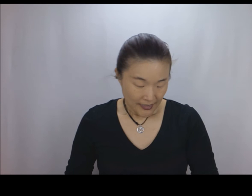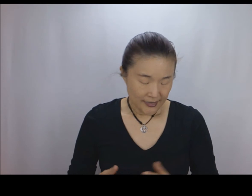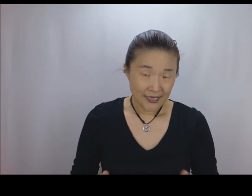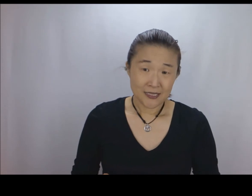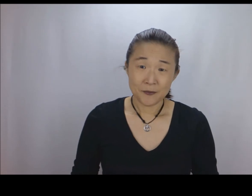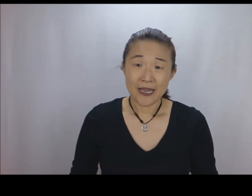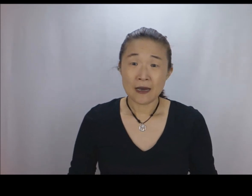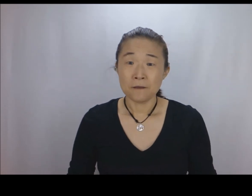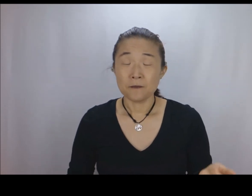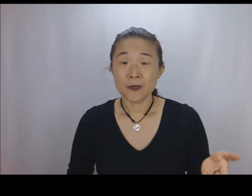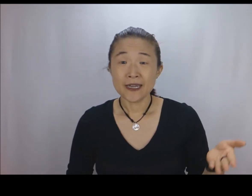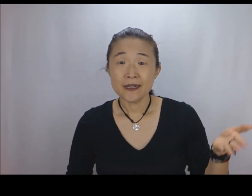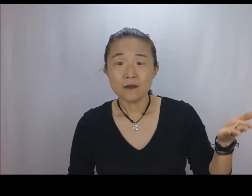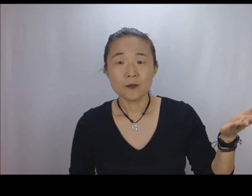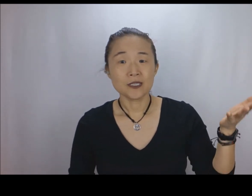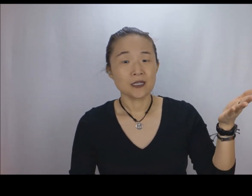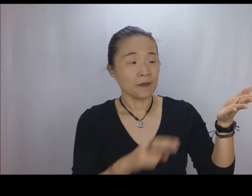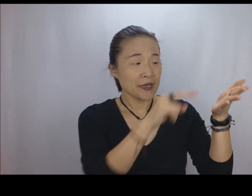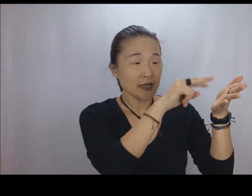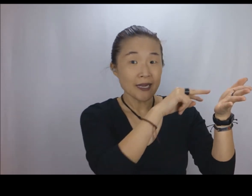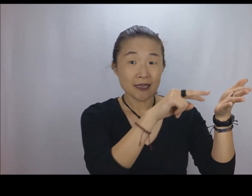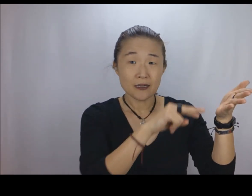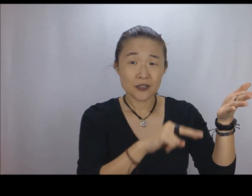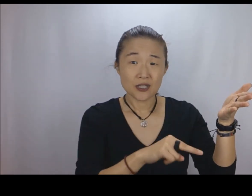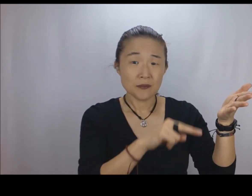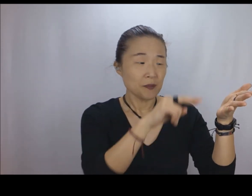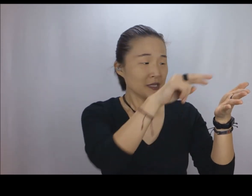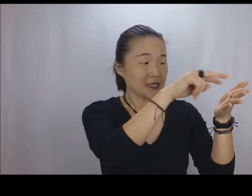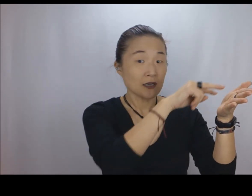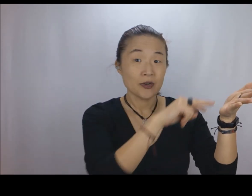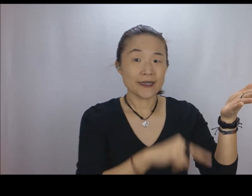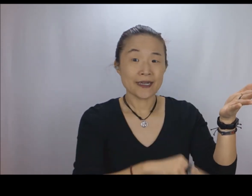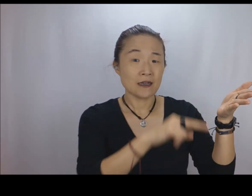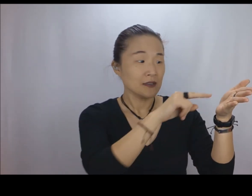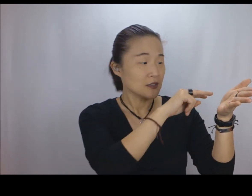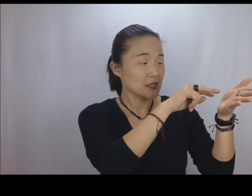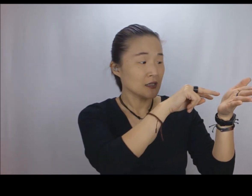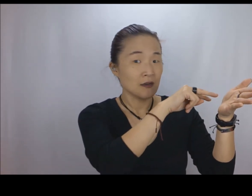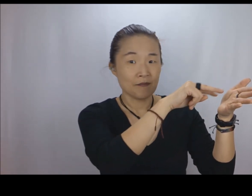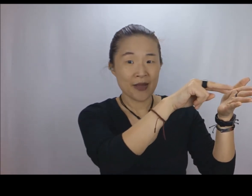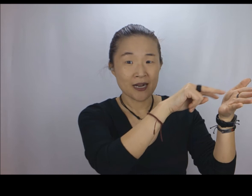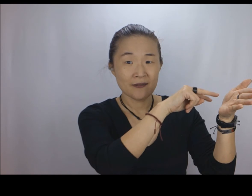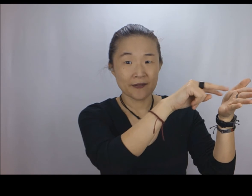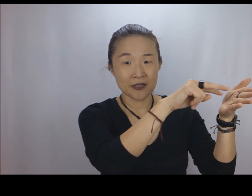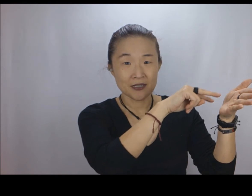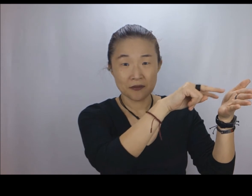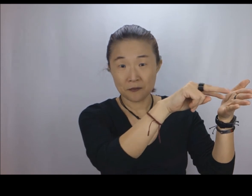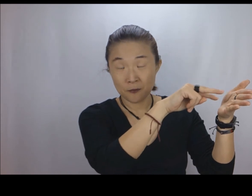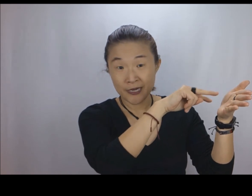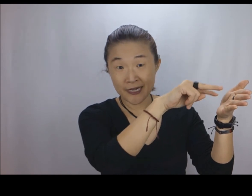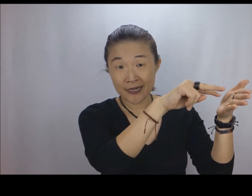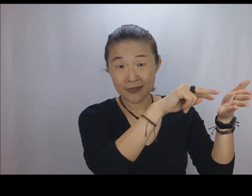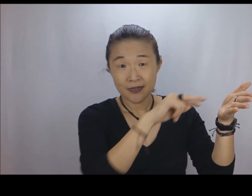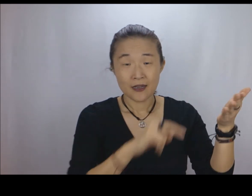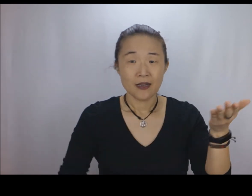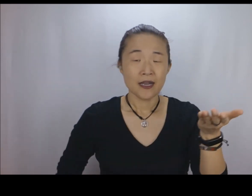And last we have reading which is going to be like literature, but instead of going down they're just going to go back and forth, reading.